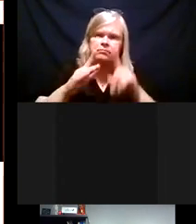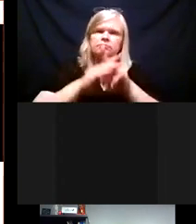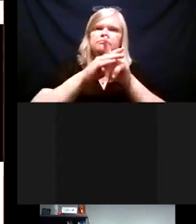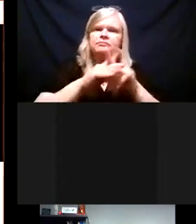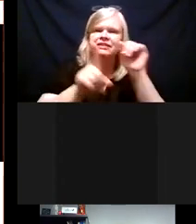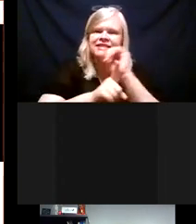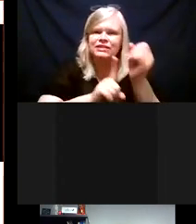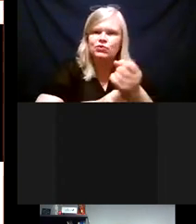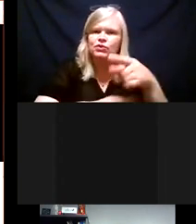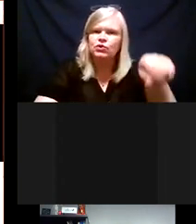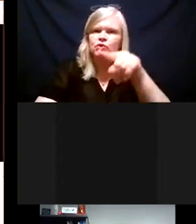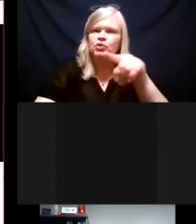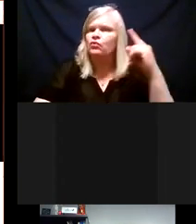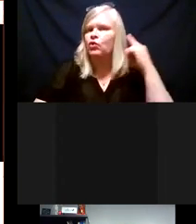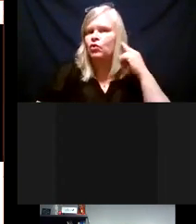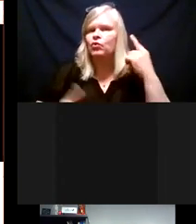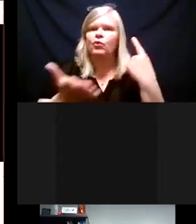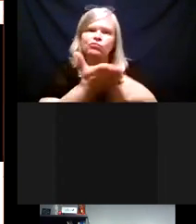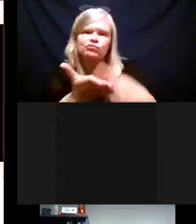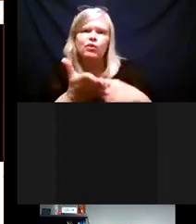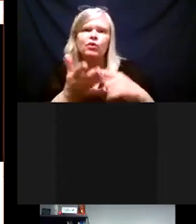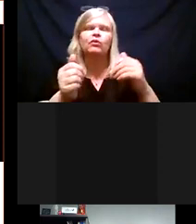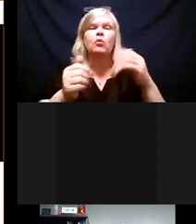HAVE RUN INTO IN THE PAST OR IN THE FUTURE, SO WE JUST KIND OF